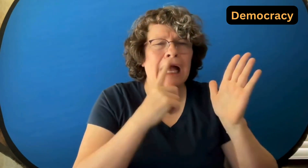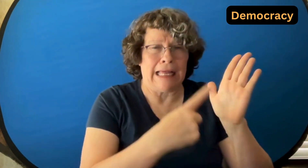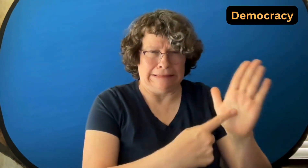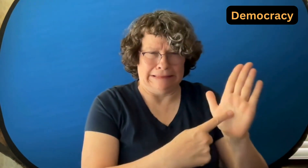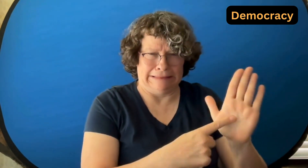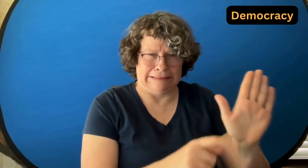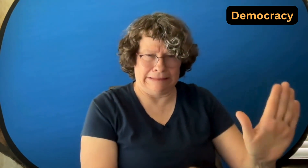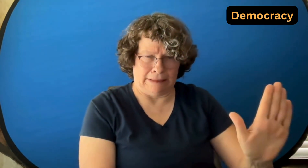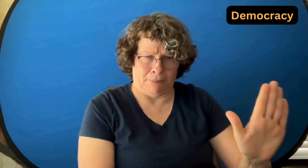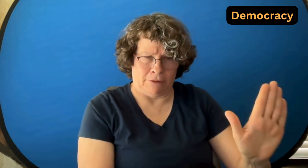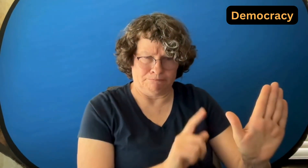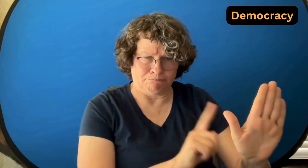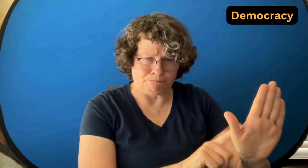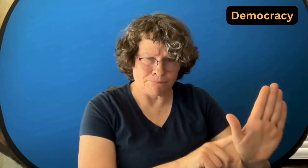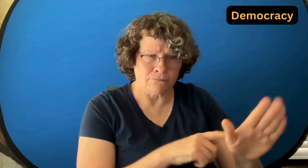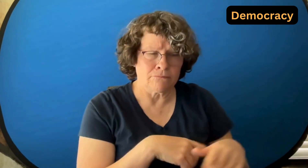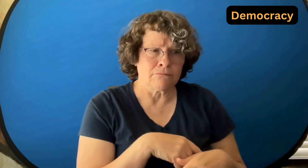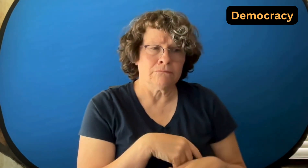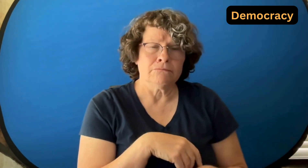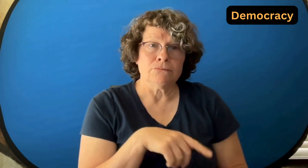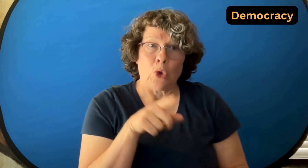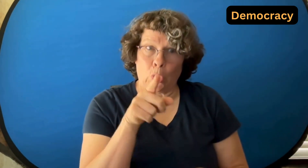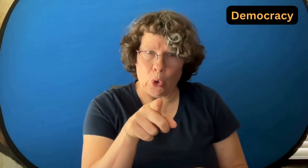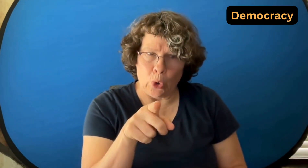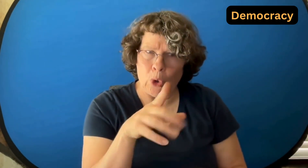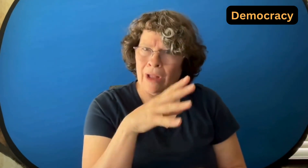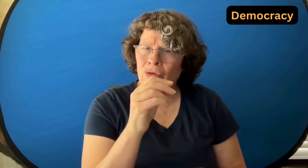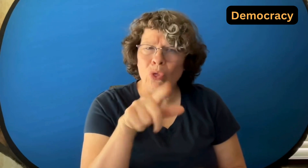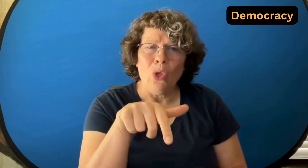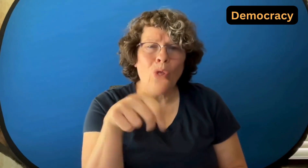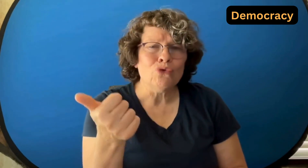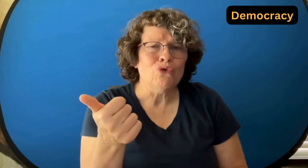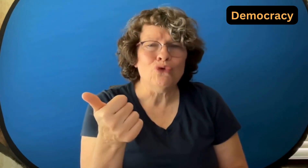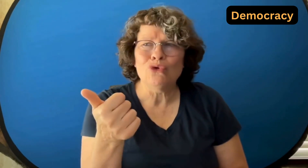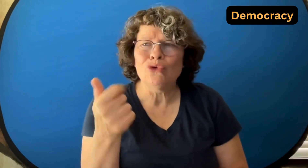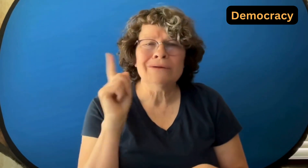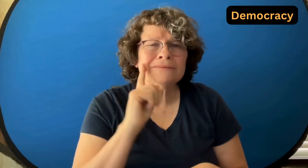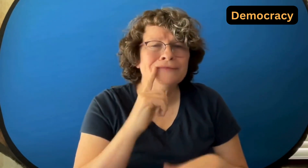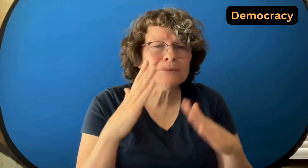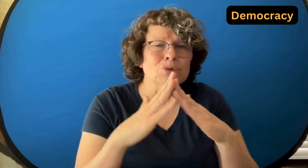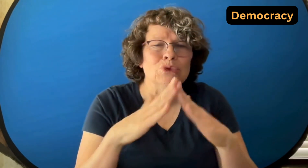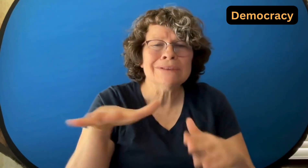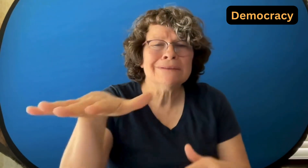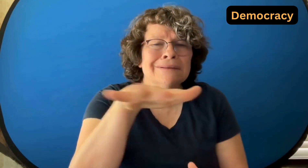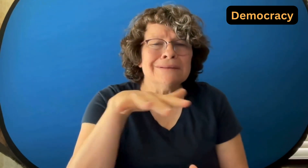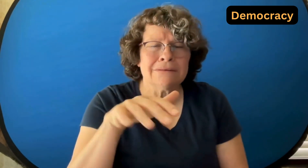For example: You and others in the deaf community